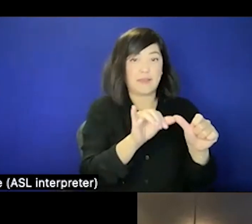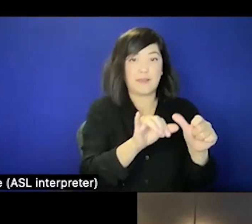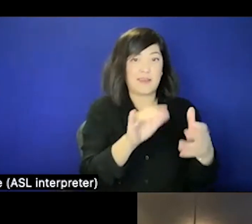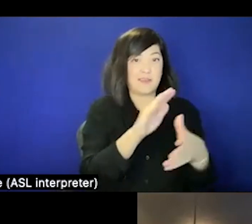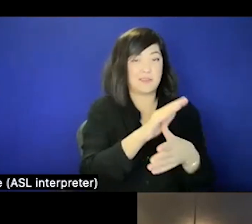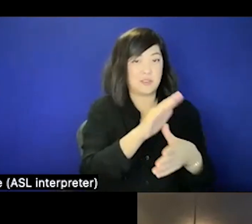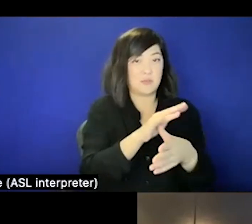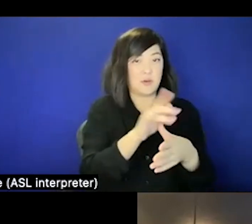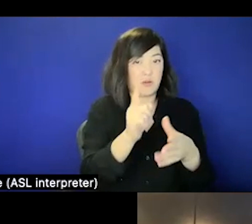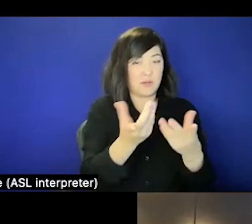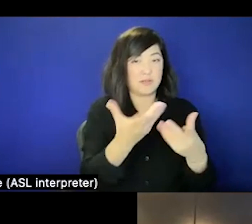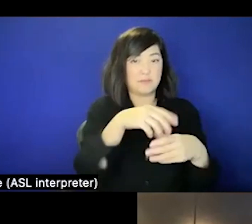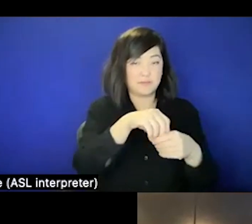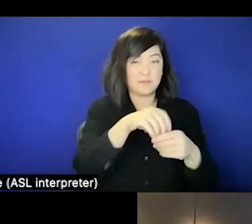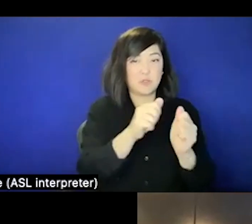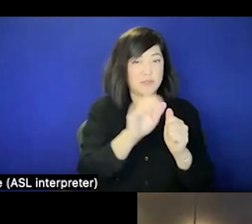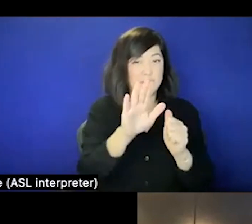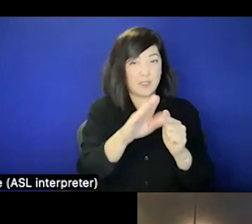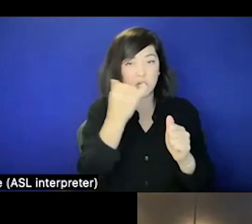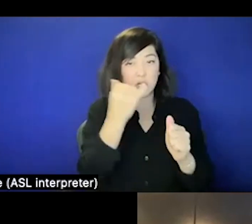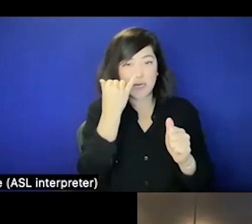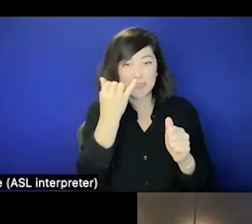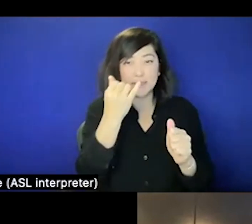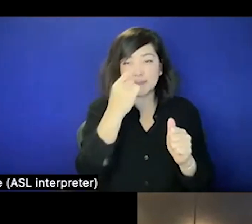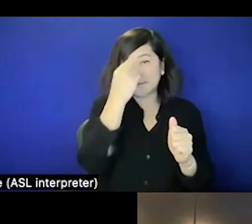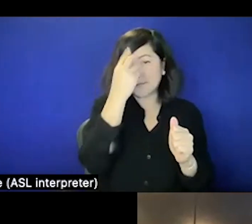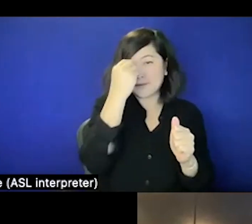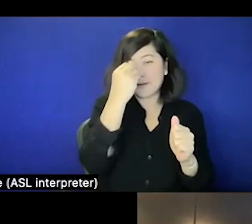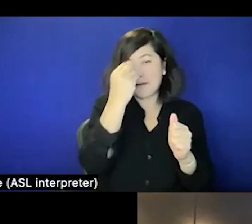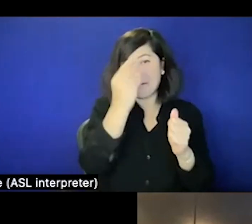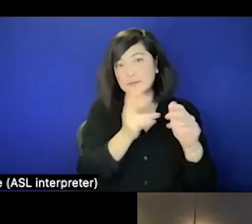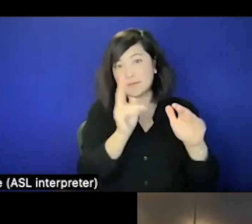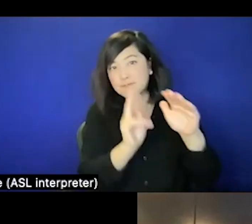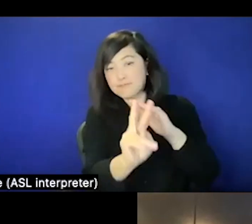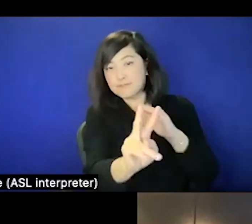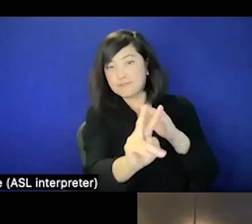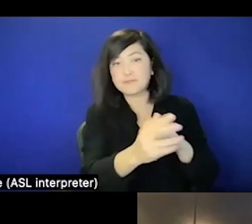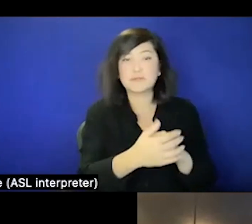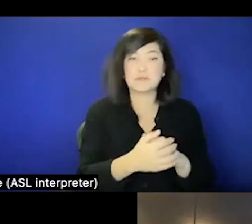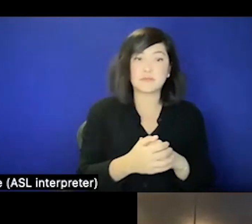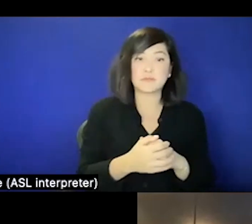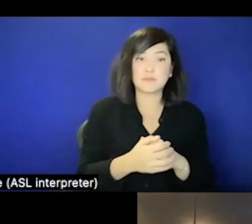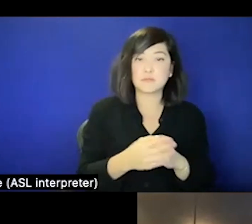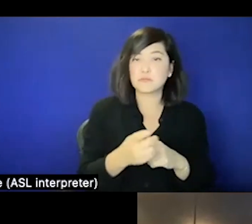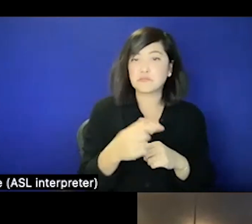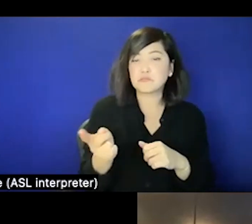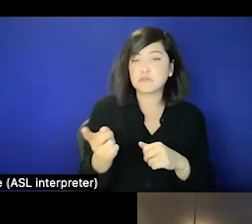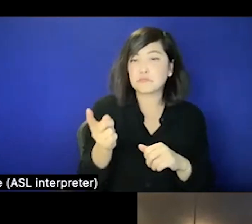your projections. So how would you expect that your projections would be accelerated if the